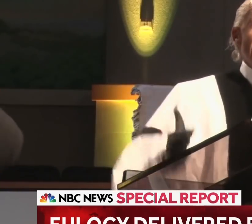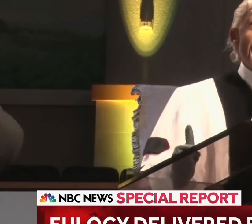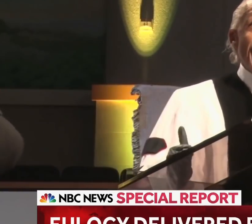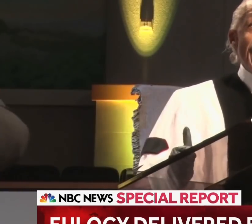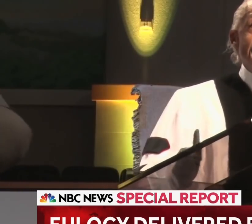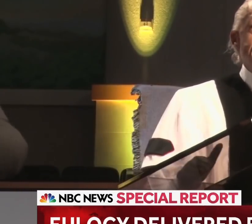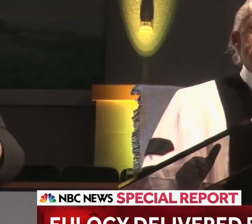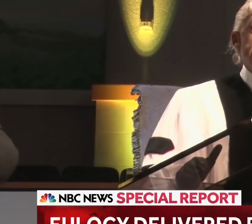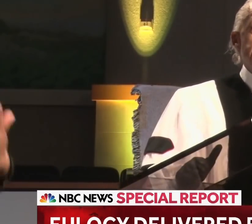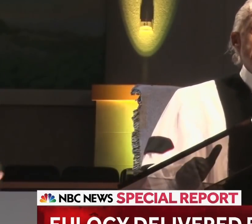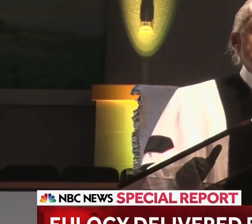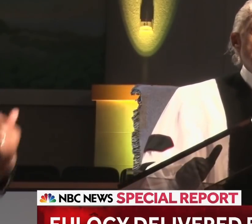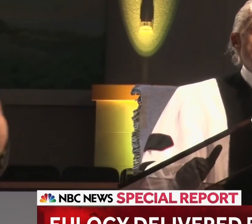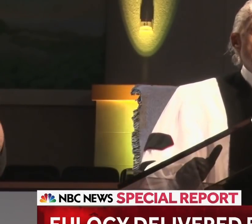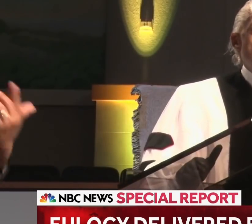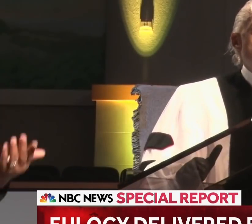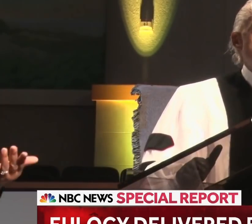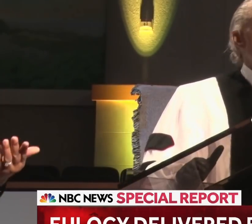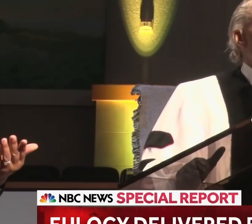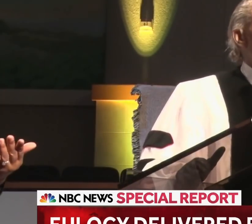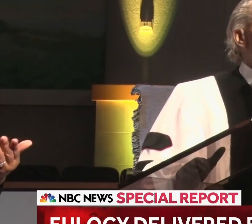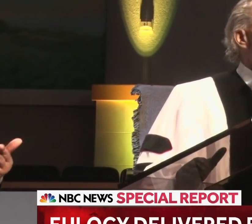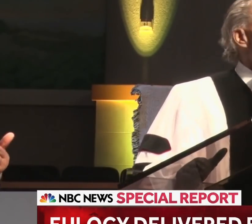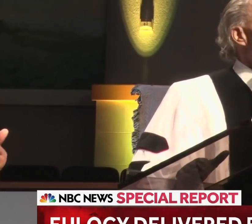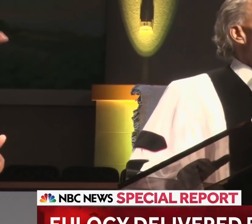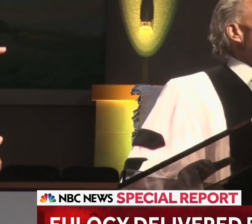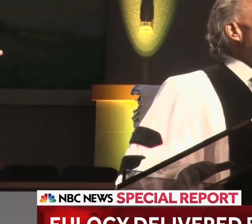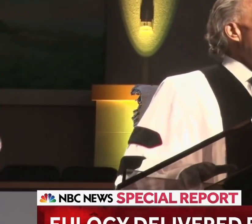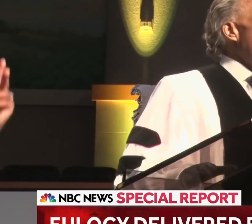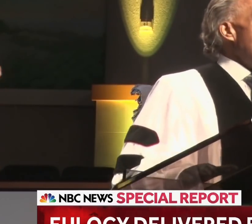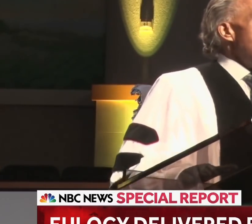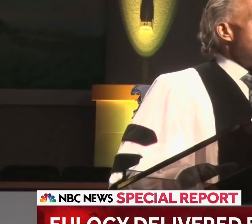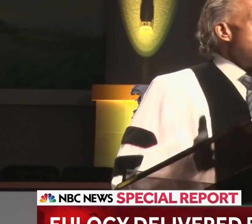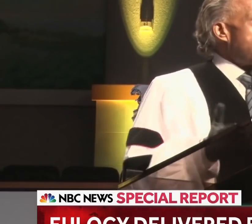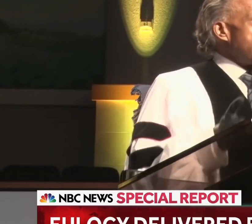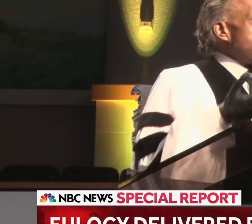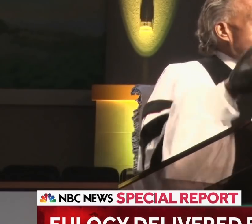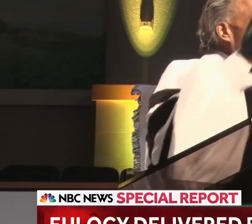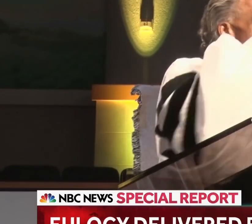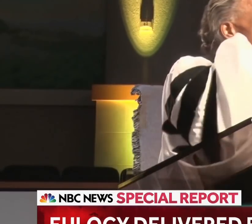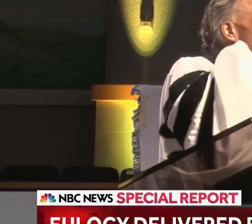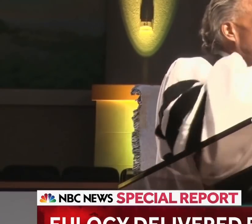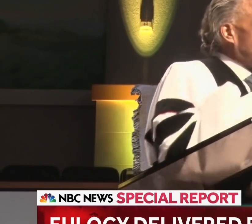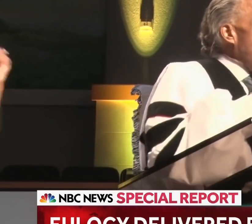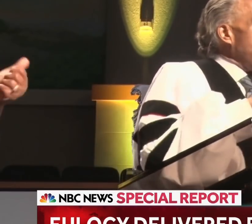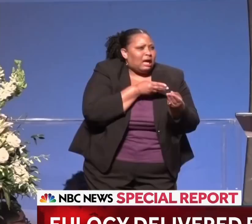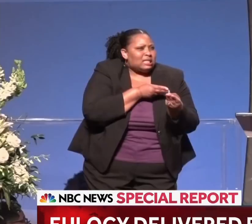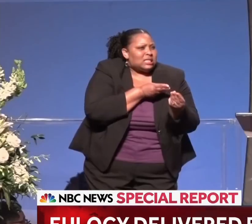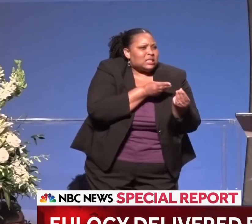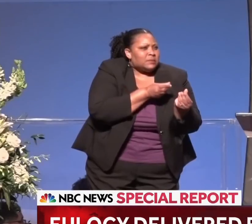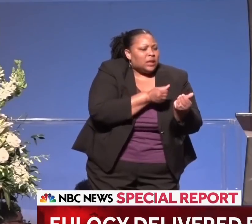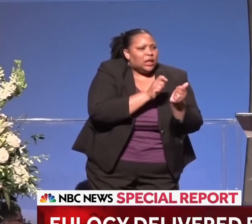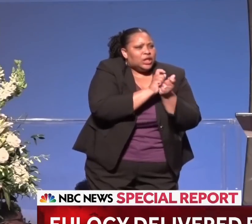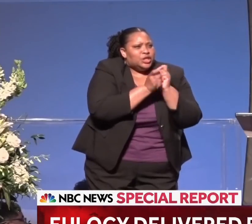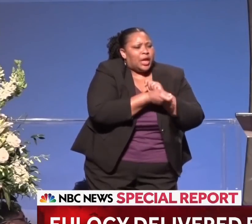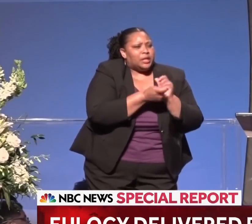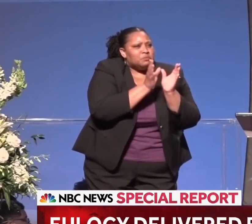TRYING TO FIGURE OUT HOW IT’S GOING TO AFFECT YOUR VOTE RATHER THAN HOW IS IT GOING TO AFFECT THAN HOW IS IT GOING TO AFFECT OUR LIVES.